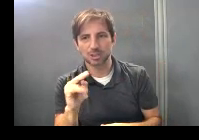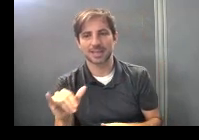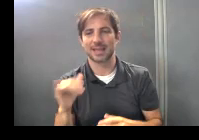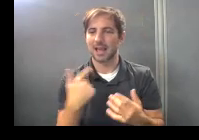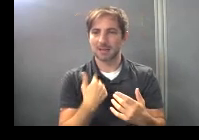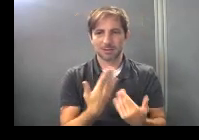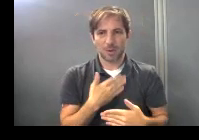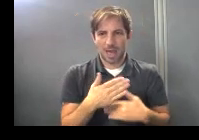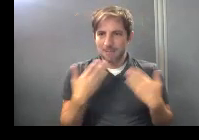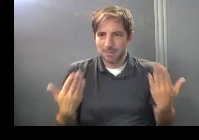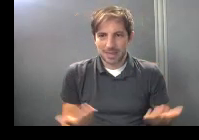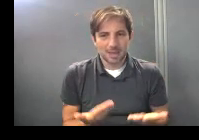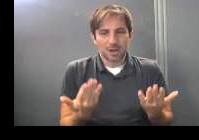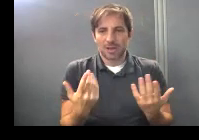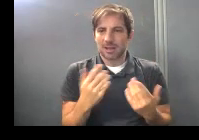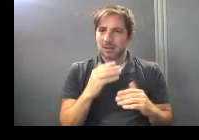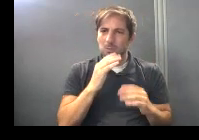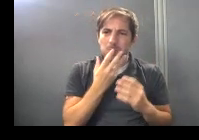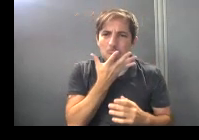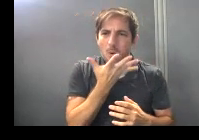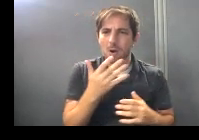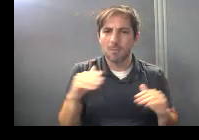THANK YOU FOR THE WARM WELCOME. IT'S WONDERFUL WORKING WITH YOU IN MY ALMOST